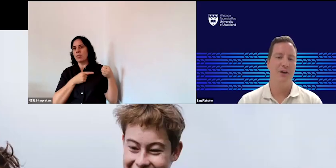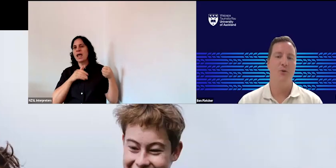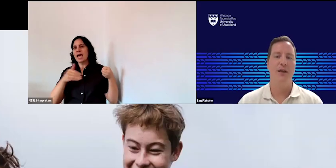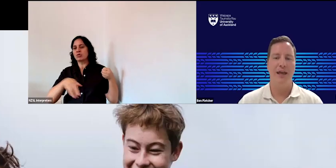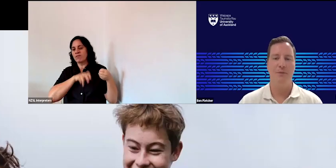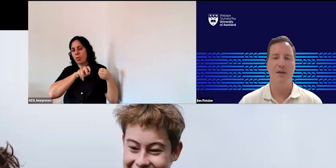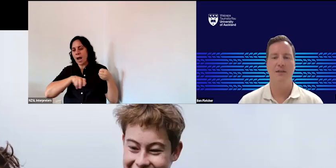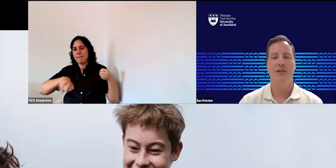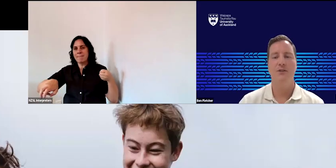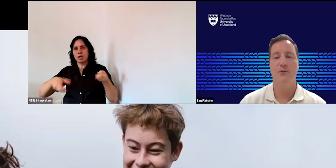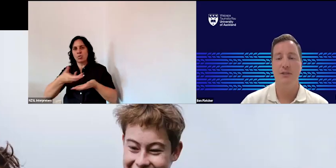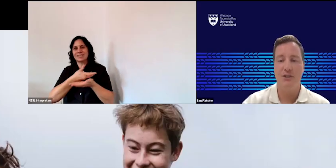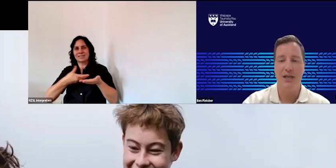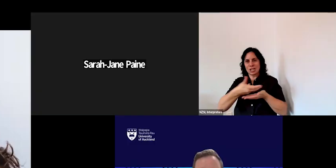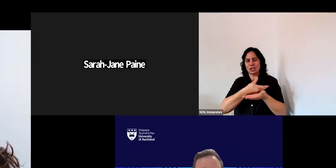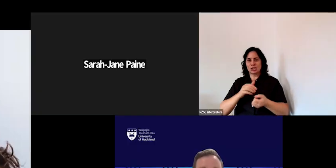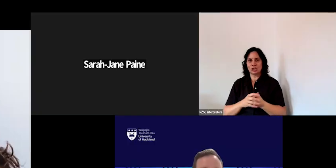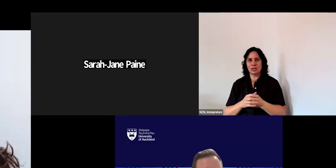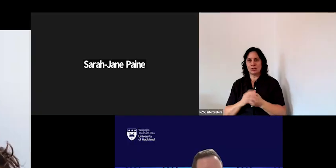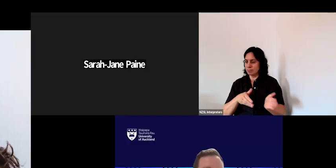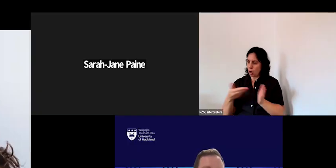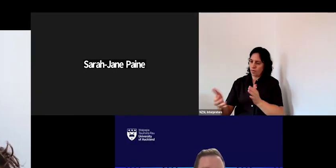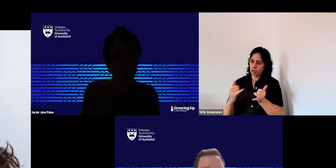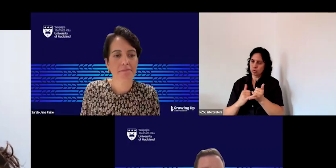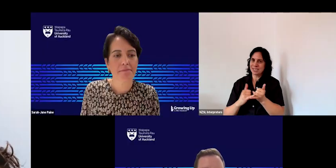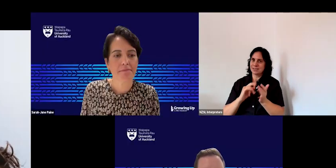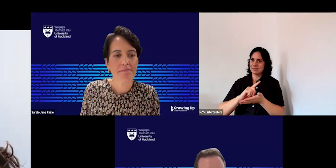and I'll hand back to Sarah-Jane to facilitate the panel discussion.